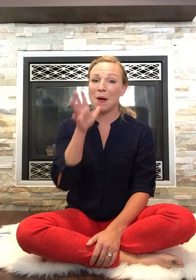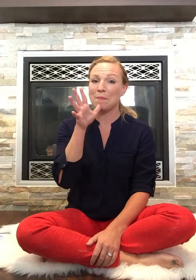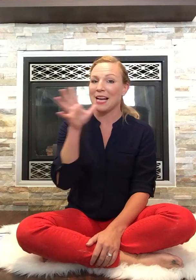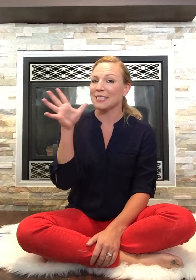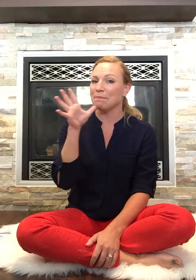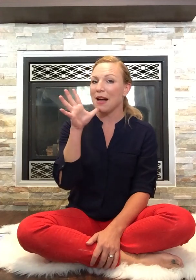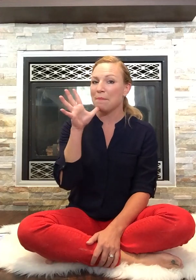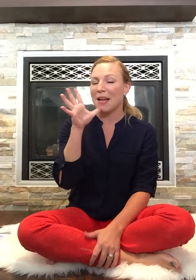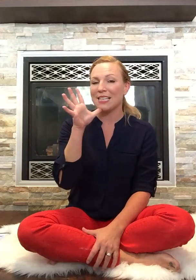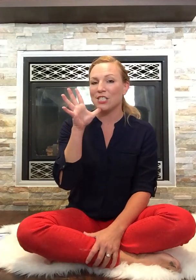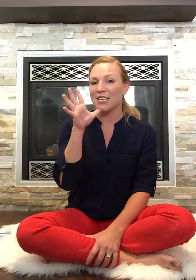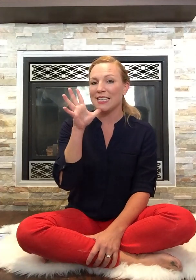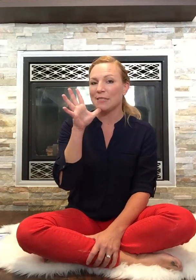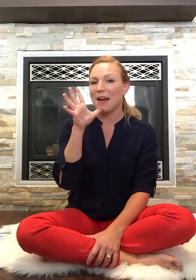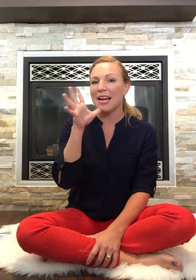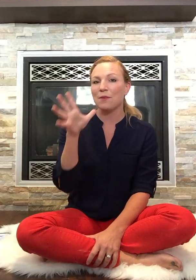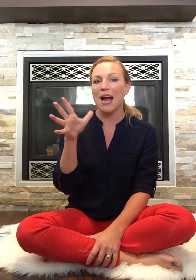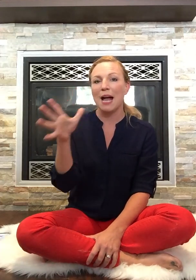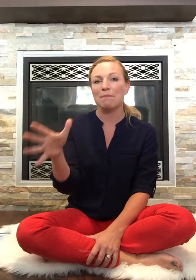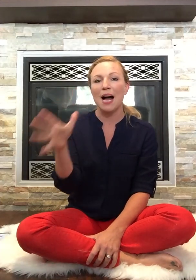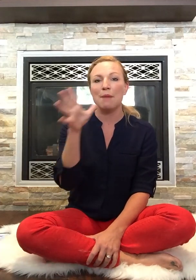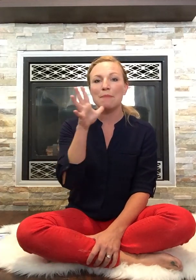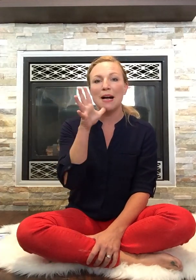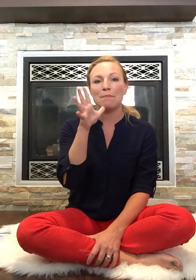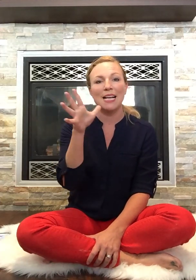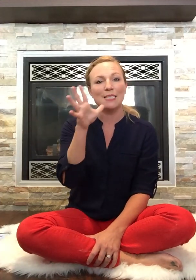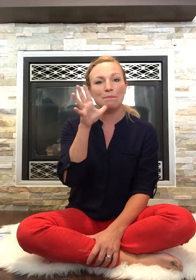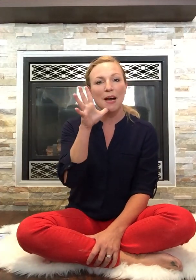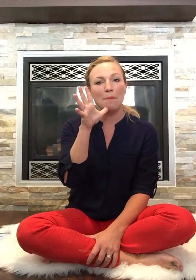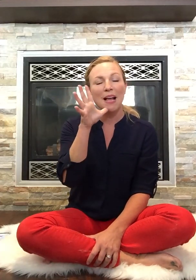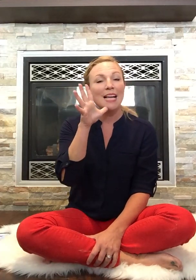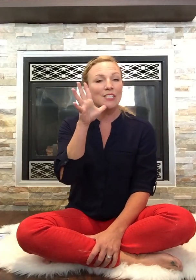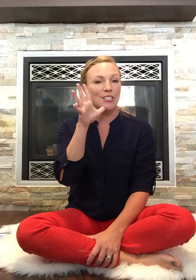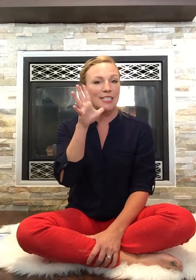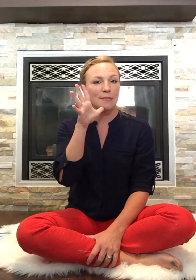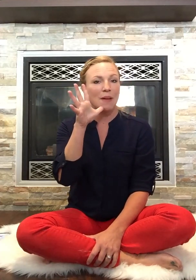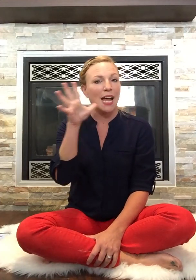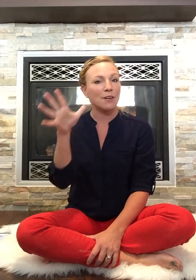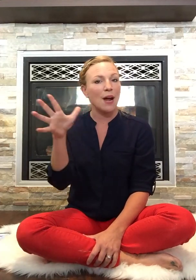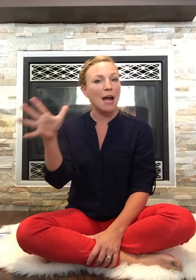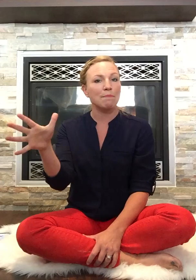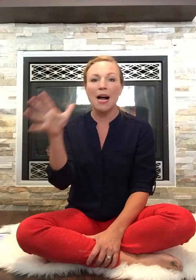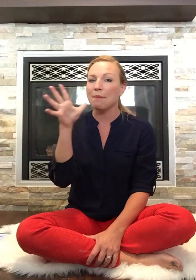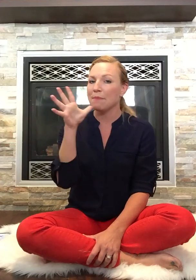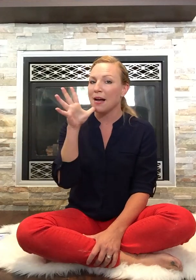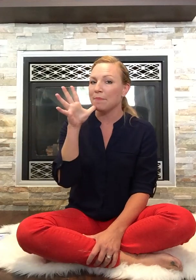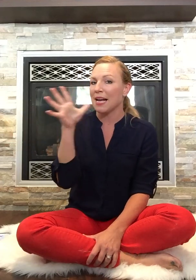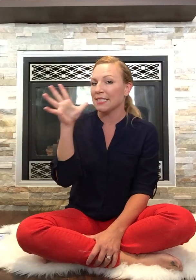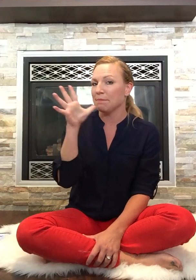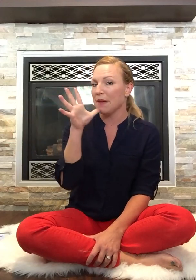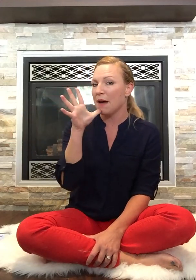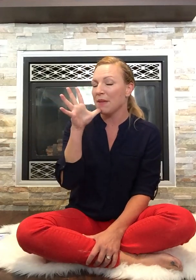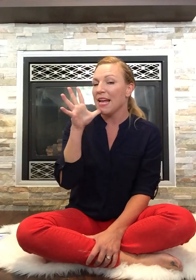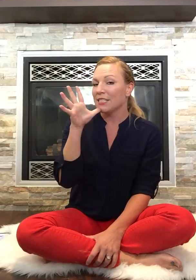MOM has a MOM, and she's my GRANDMA. MOM has a MOM, and she's my GRANDMA. MOM has a MOM,